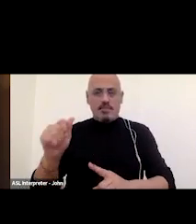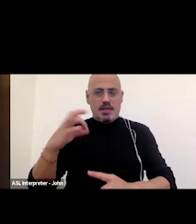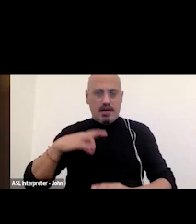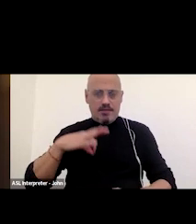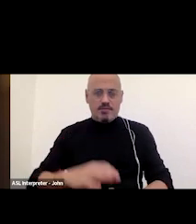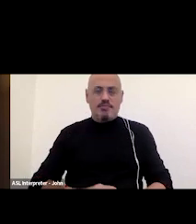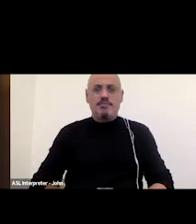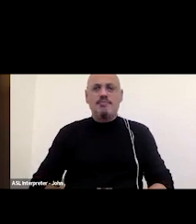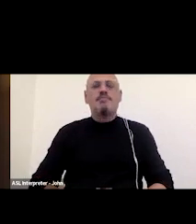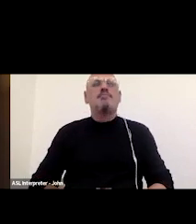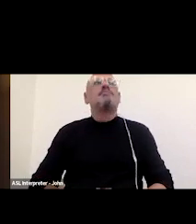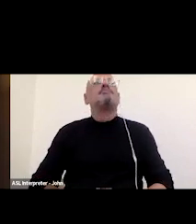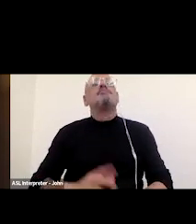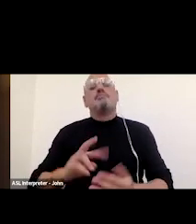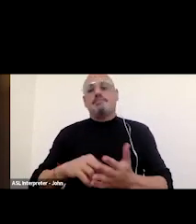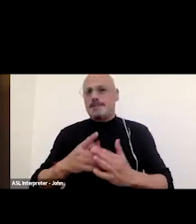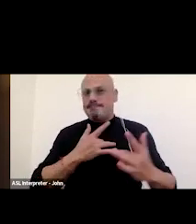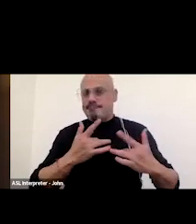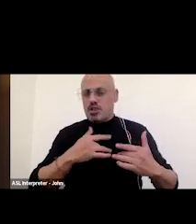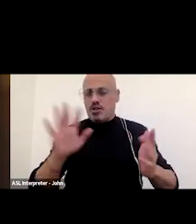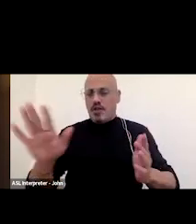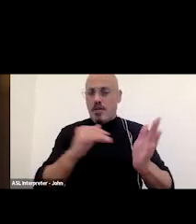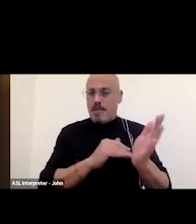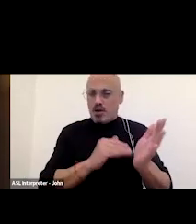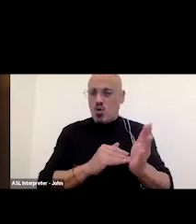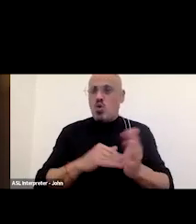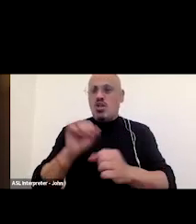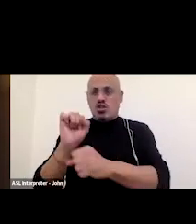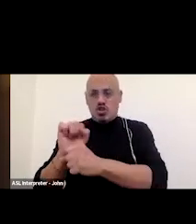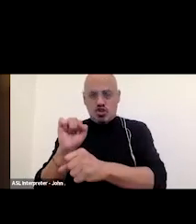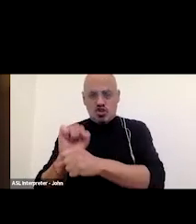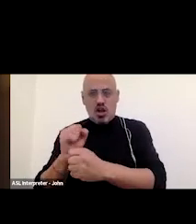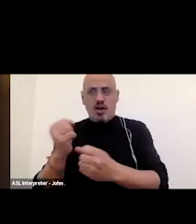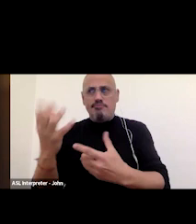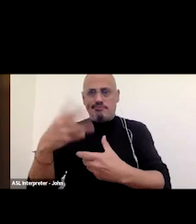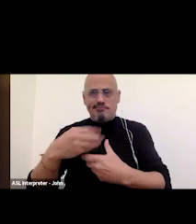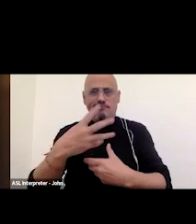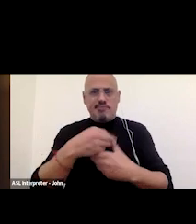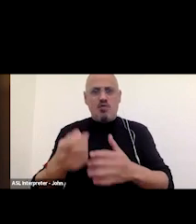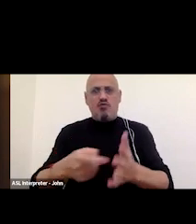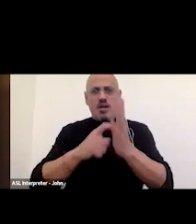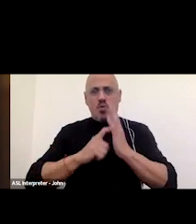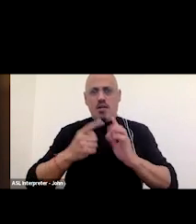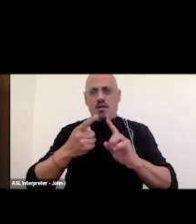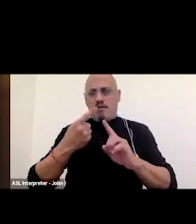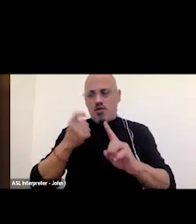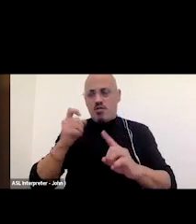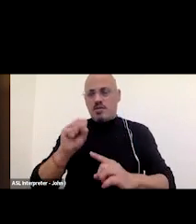So it takes into account the medical and vocational factors required by the Social Security Act,